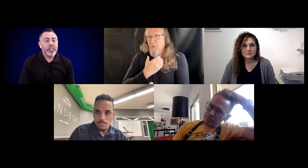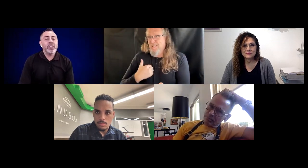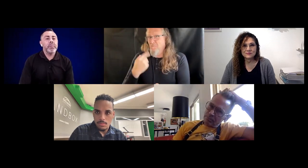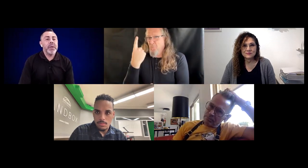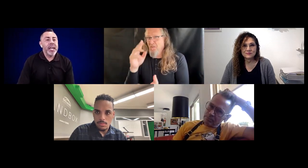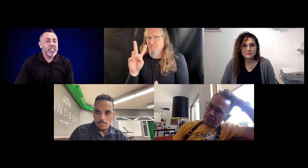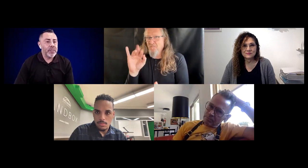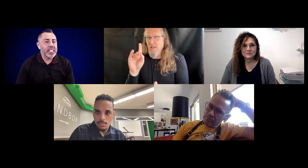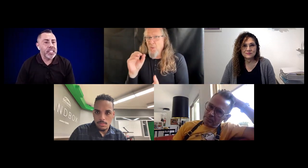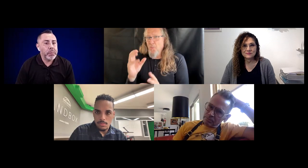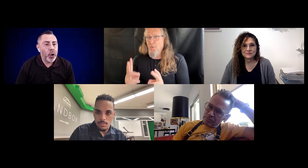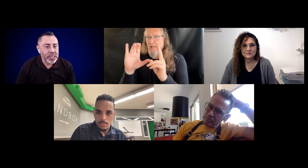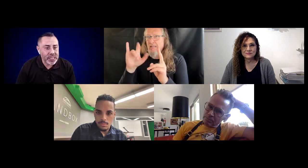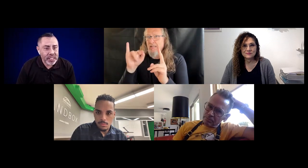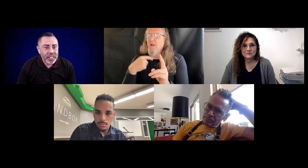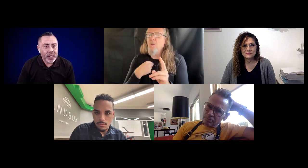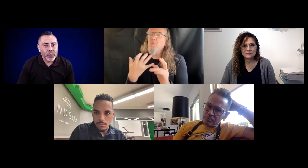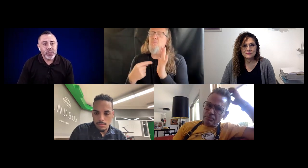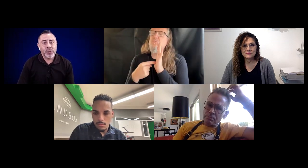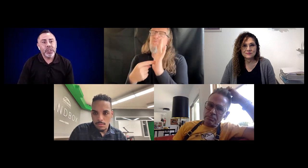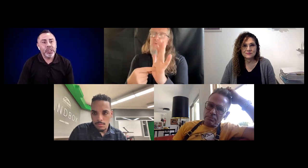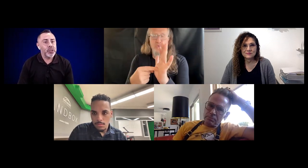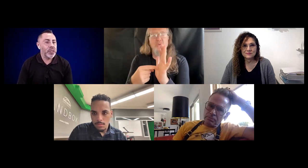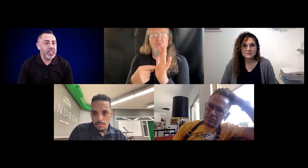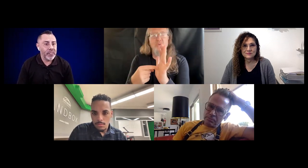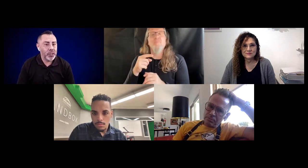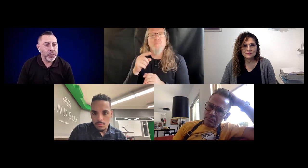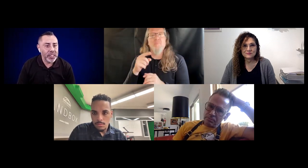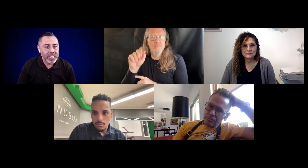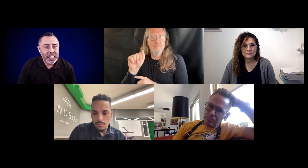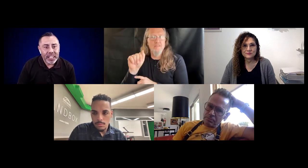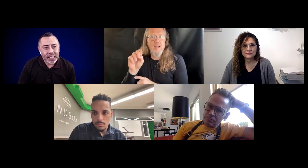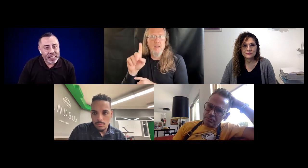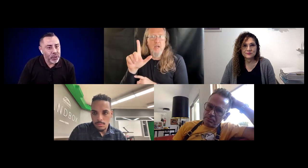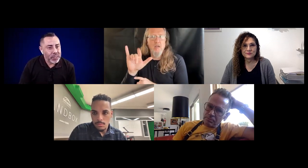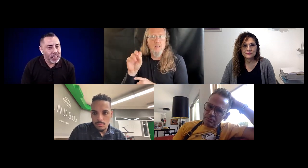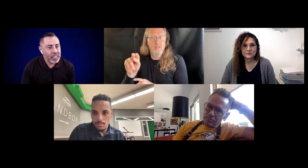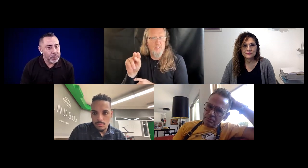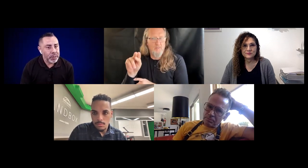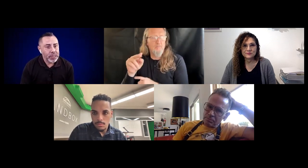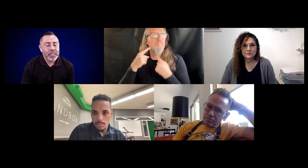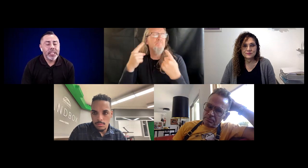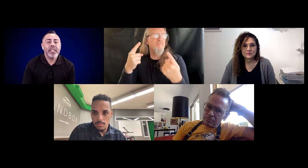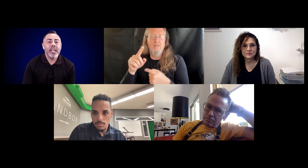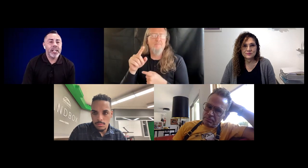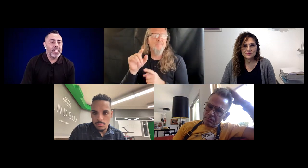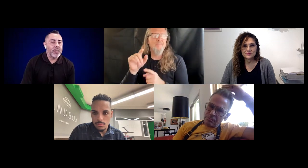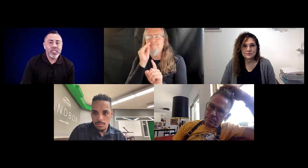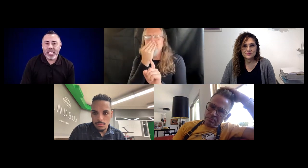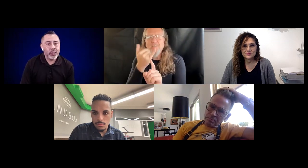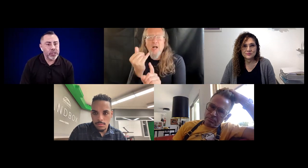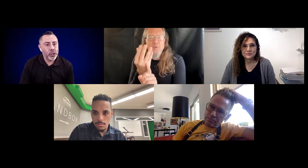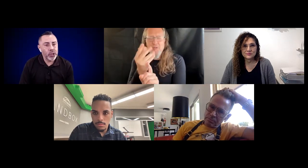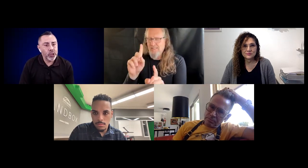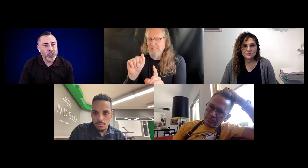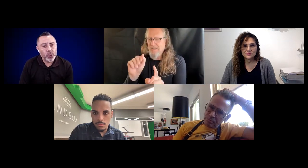I do have a clip that I wish I had here to show you.